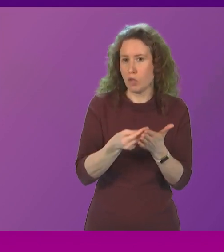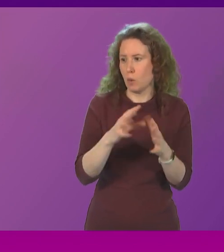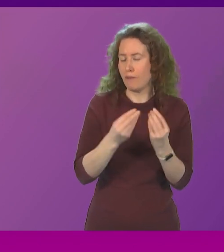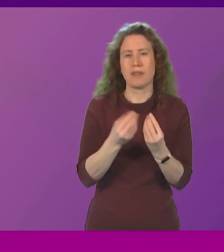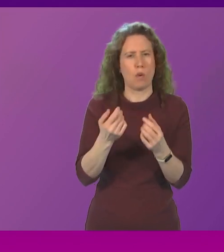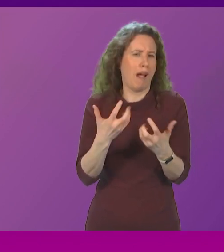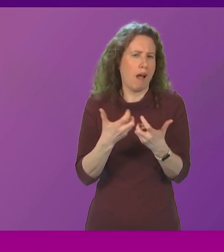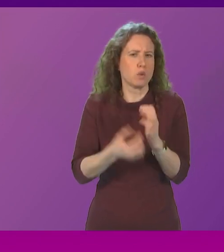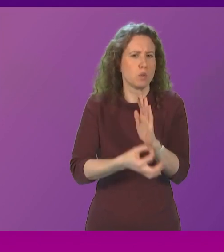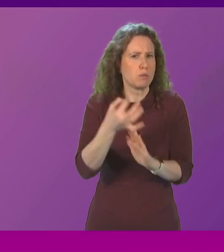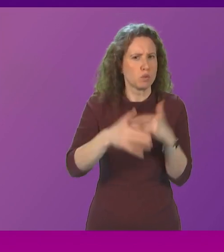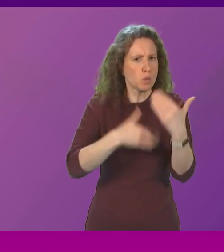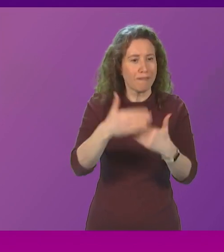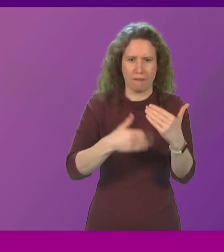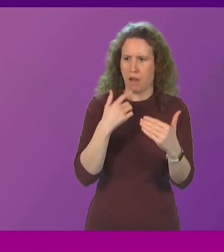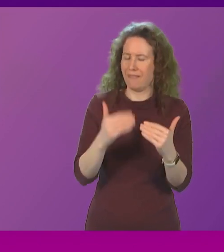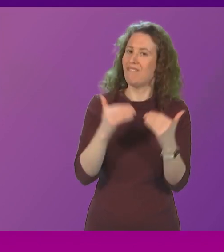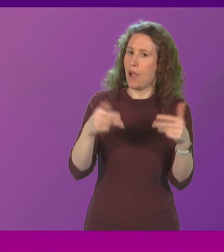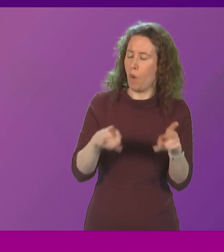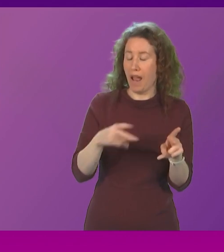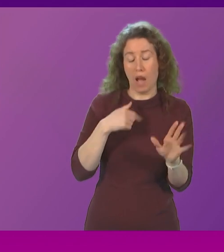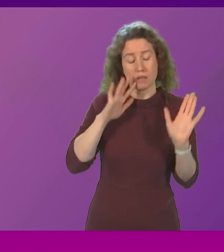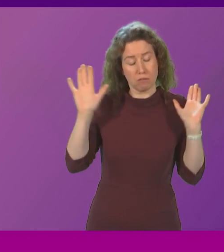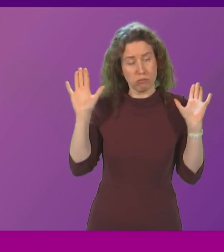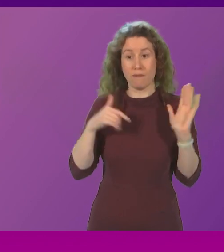fair. I absolutely nail my colours to the mast when it comes to progressive taxation.